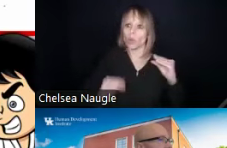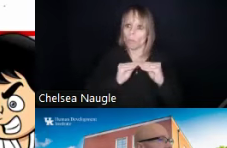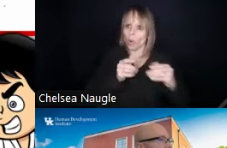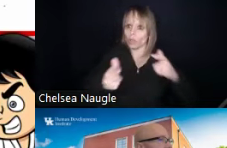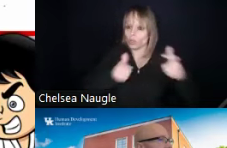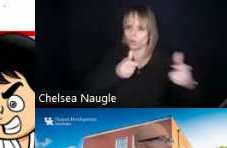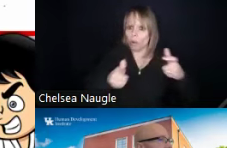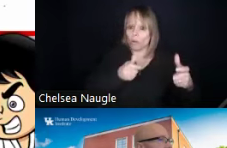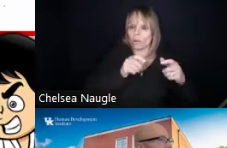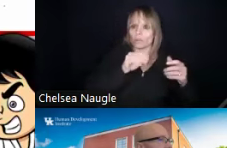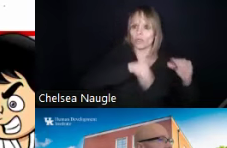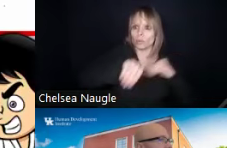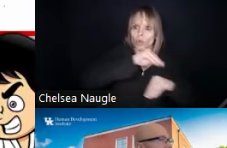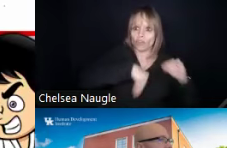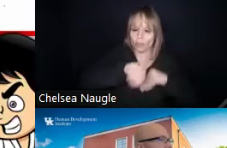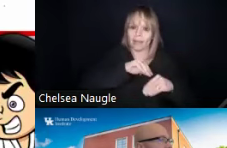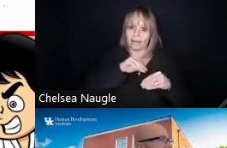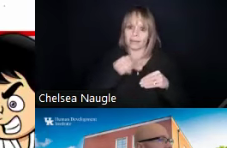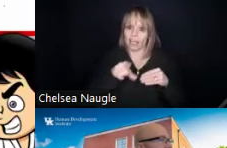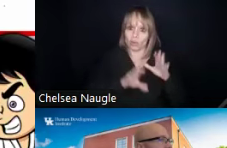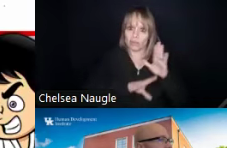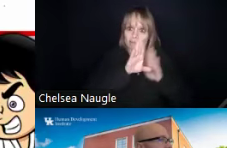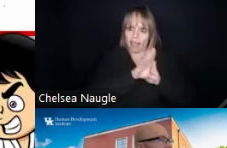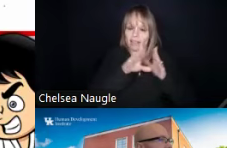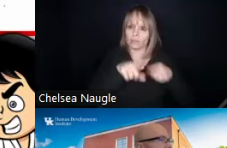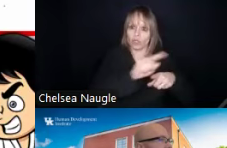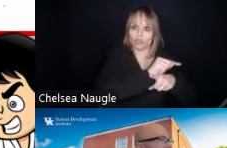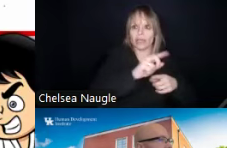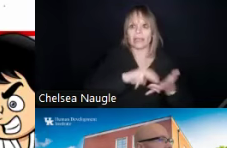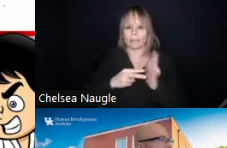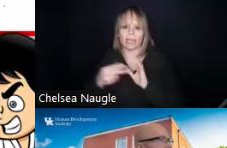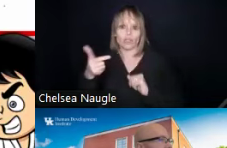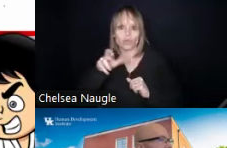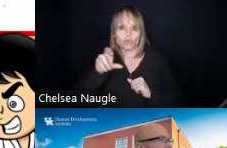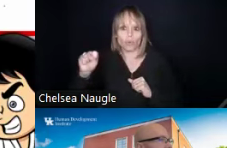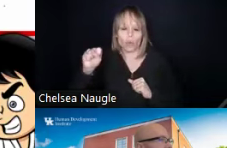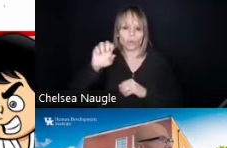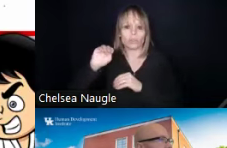through training, um, you know, the better generally their gross motor skills get. Uh, you can see there were a